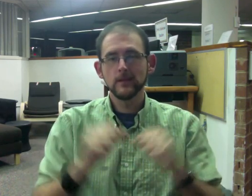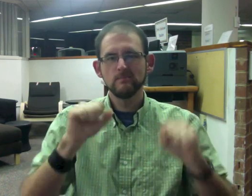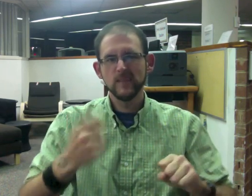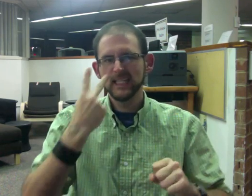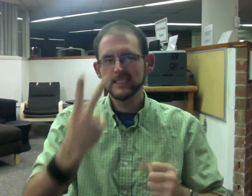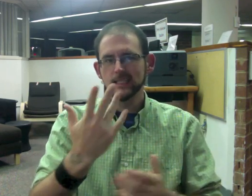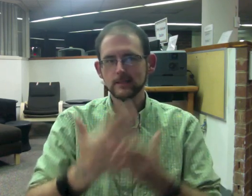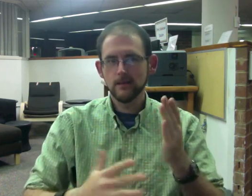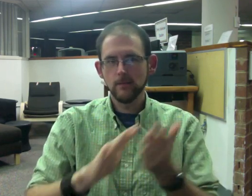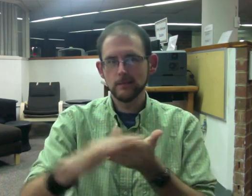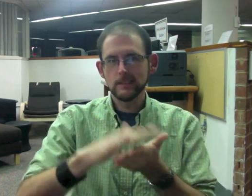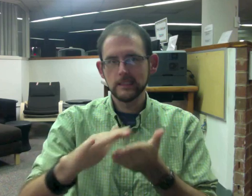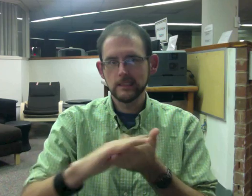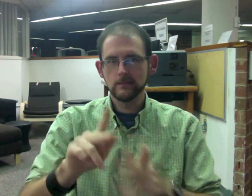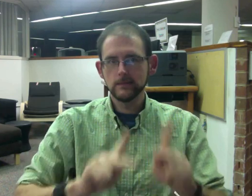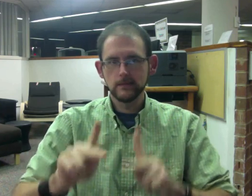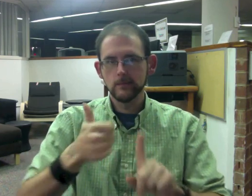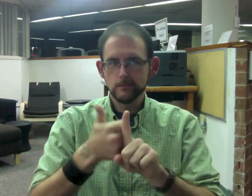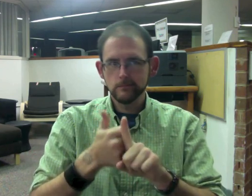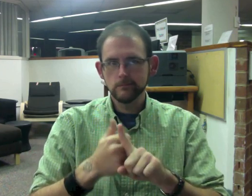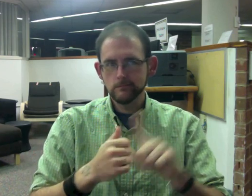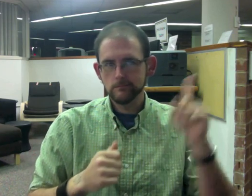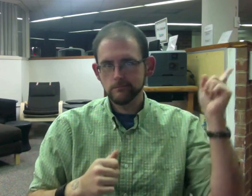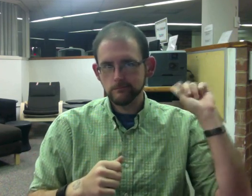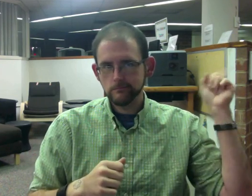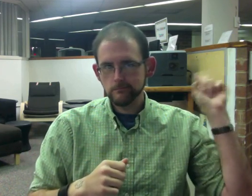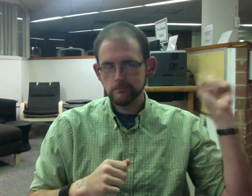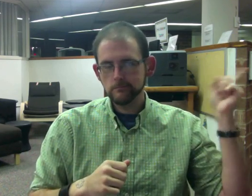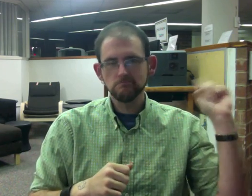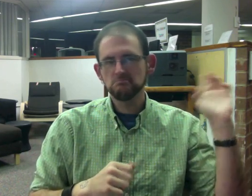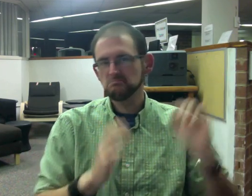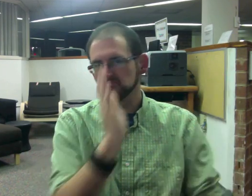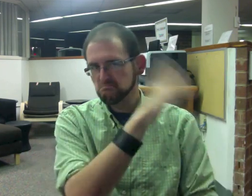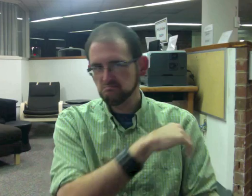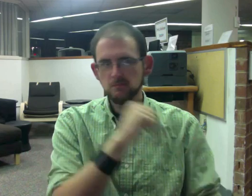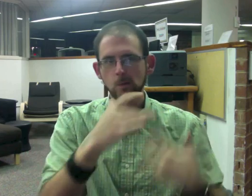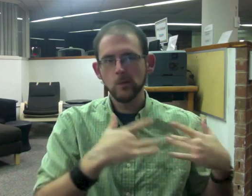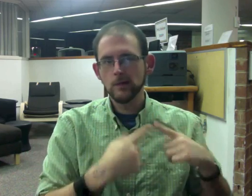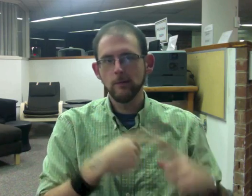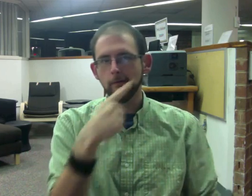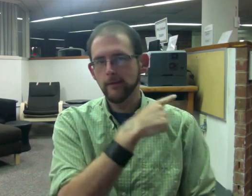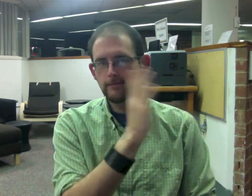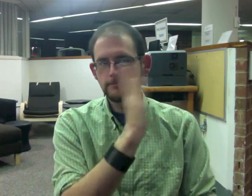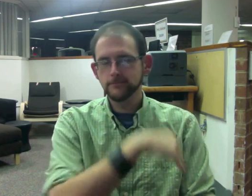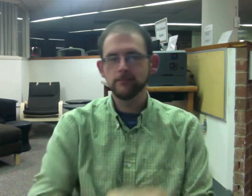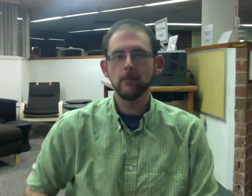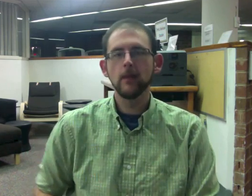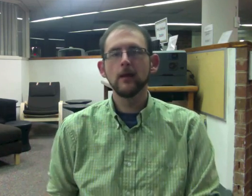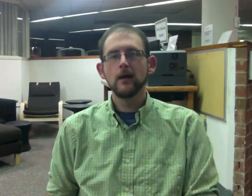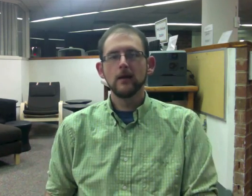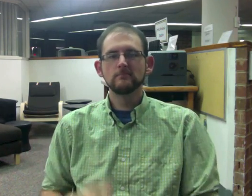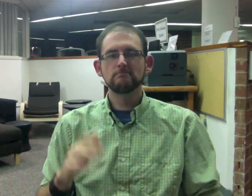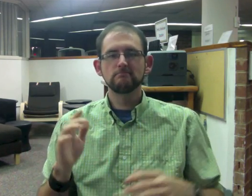You might see some of our cleaning folks in the background -- don't worry about them!